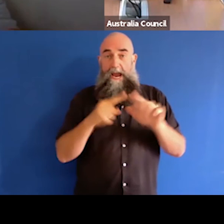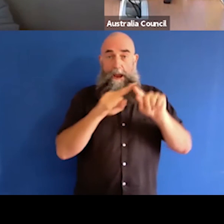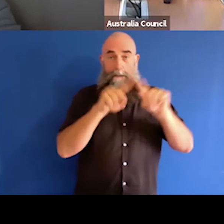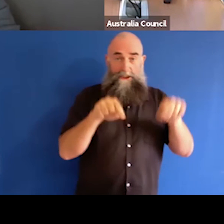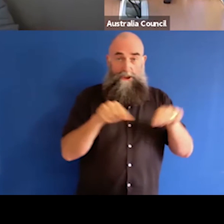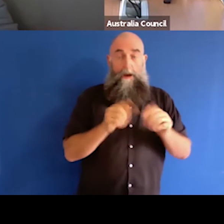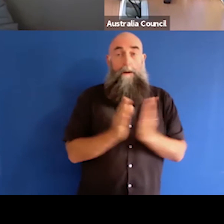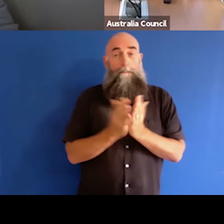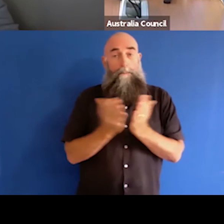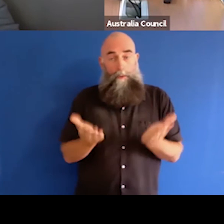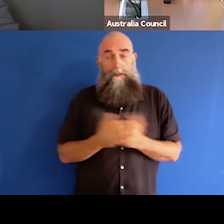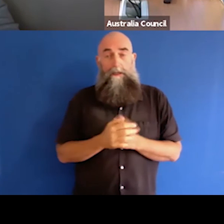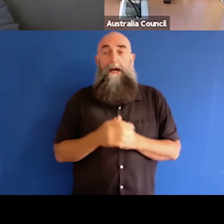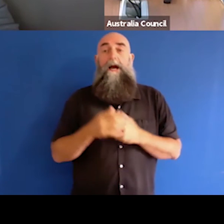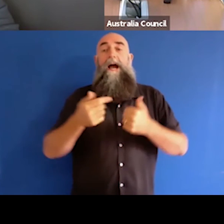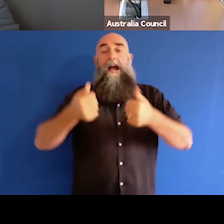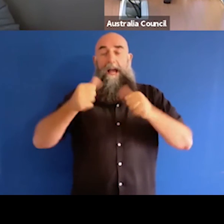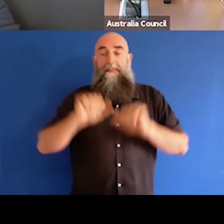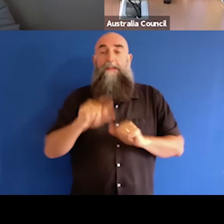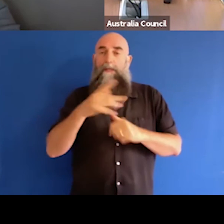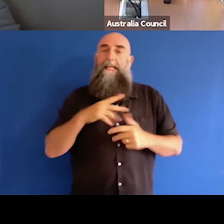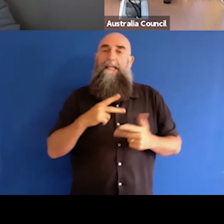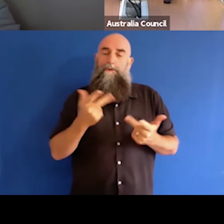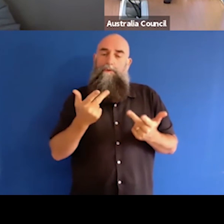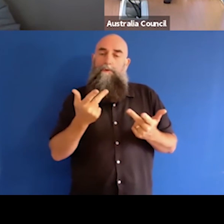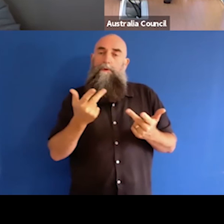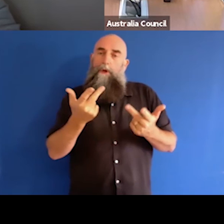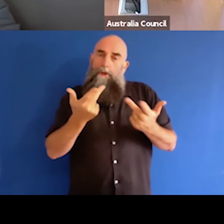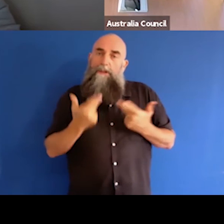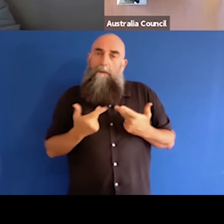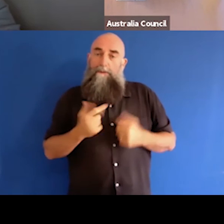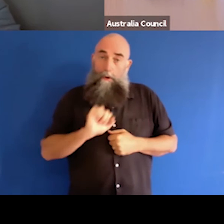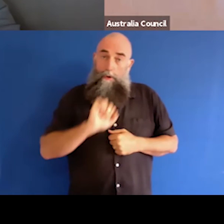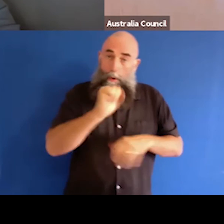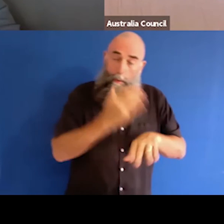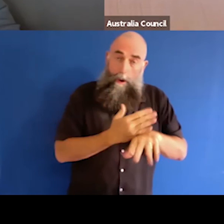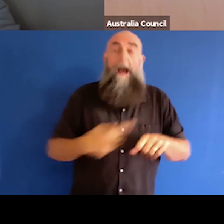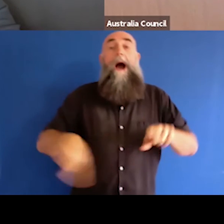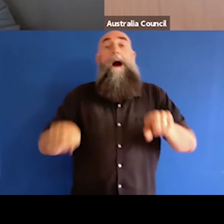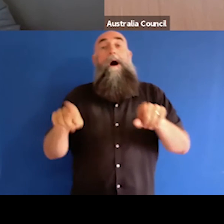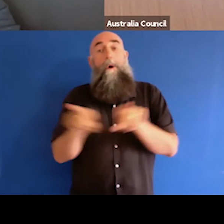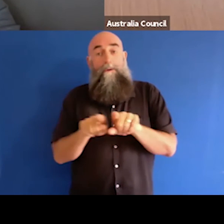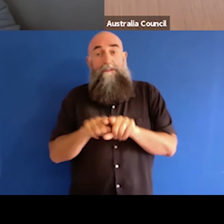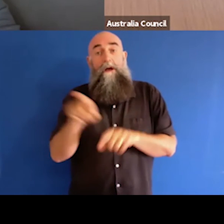of the illustrator's work if you can and your own work. I'm not completely clear on which you'd